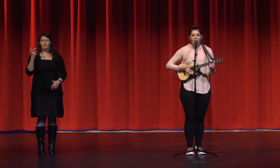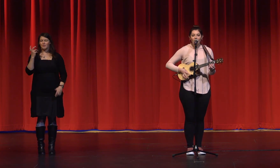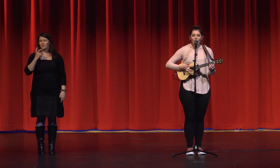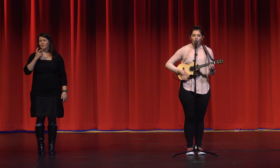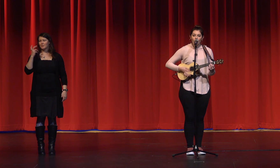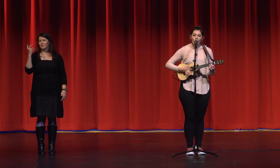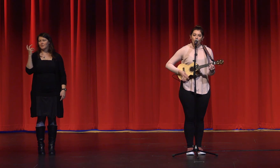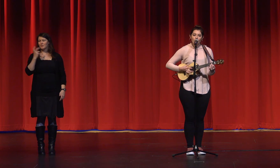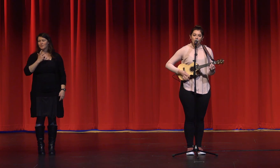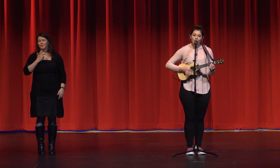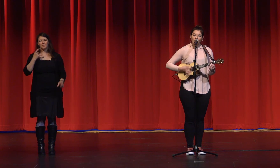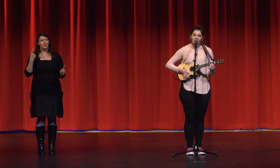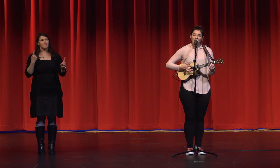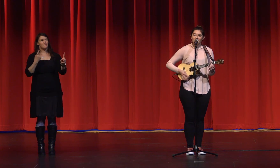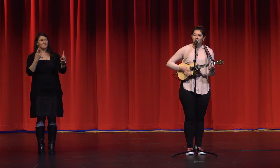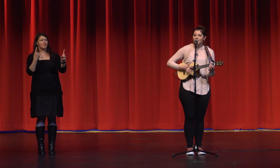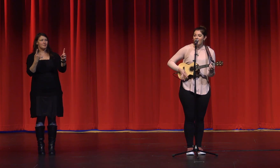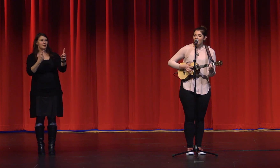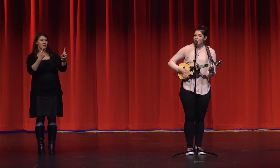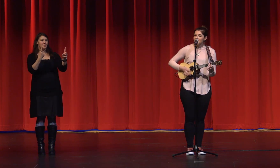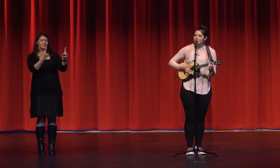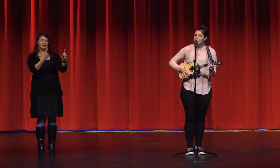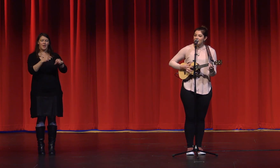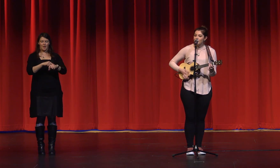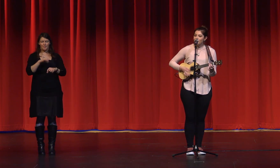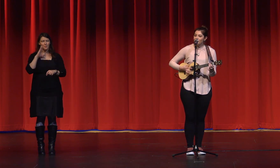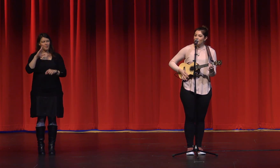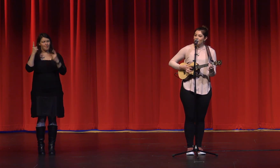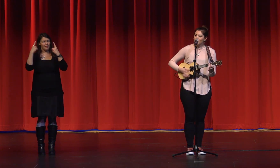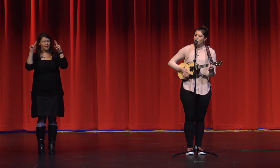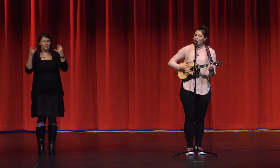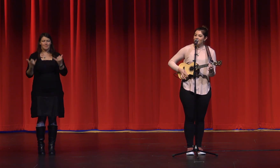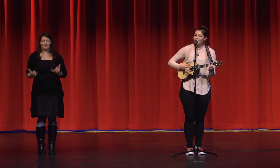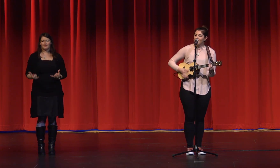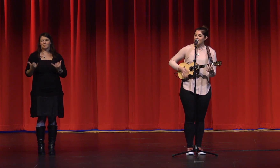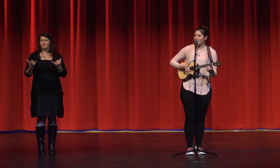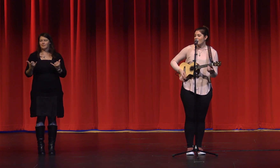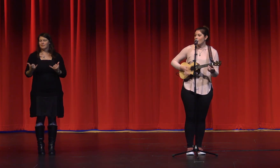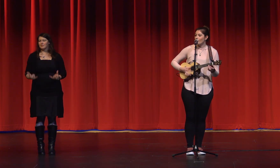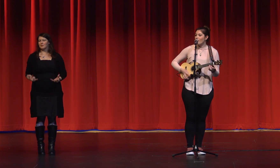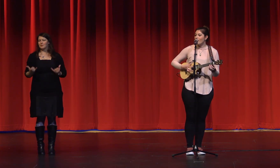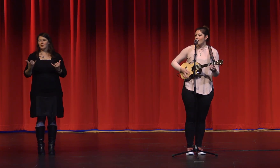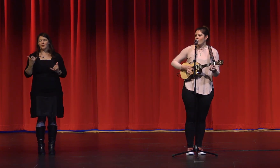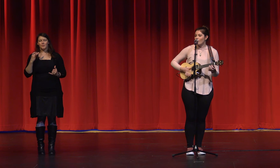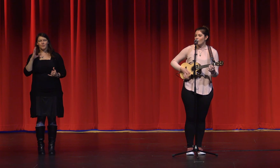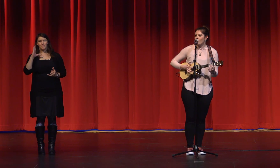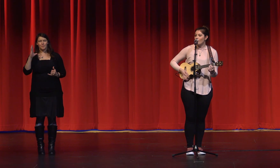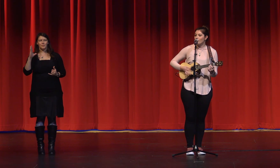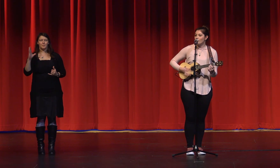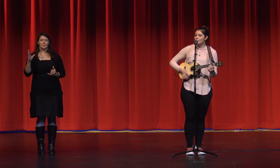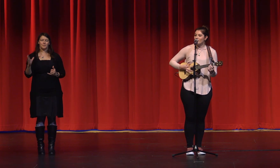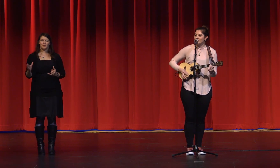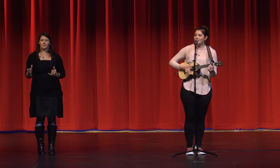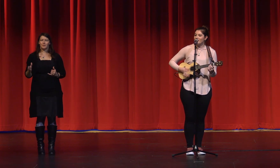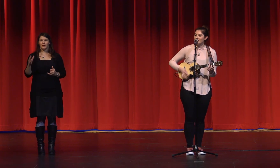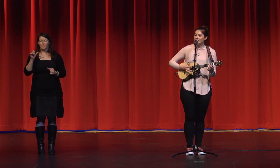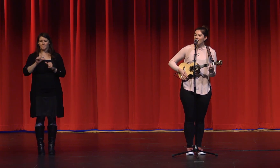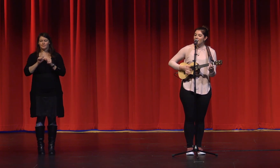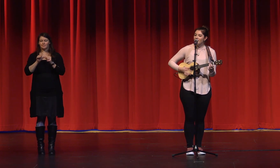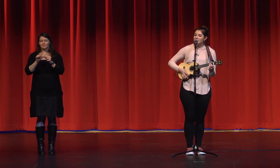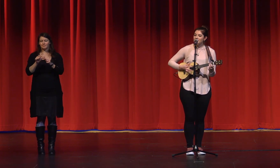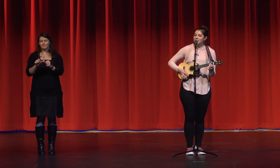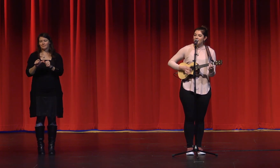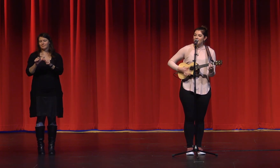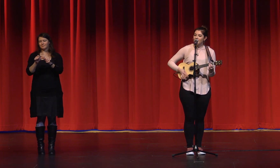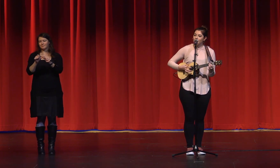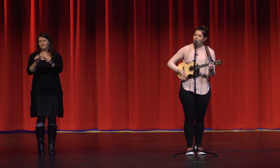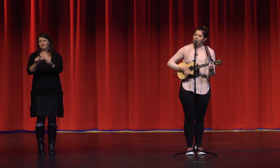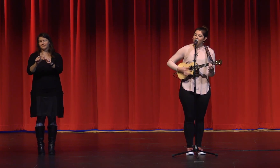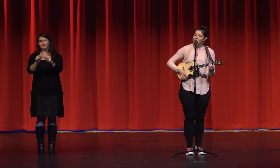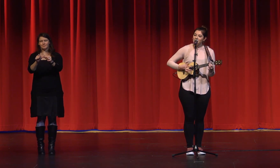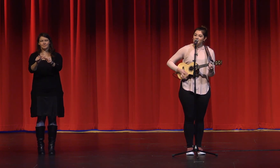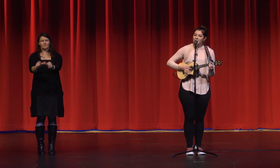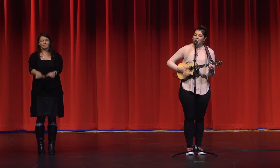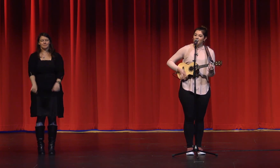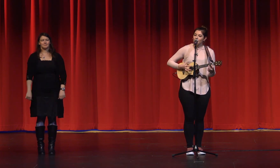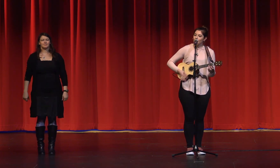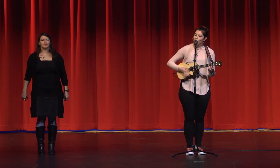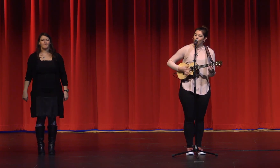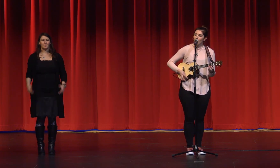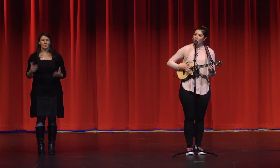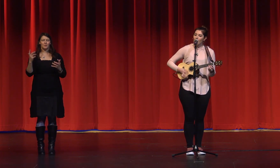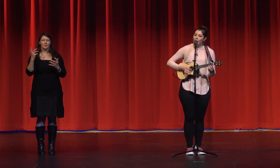Whoah oh oh I'm running. This time I'm gonna make it. Whoah oh oh I'm running. This time, this time